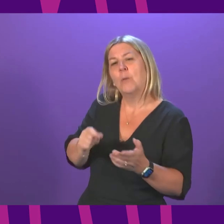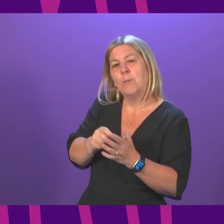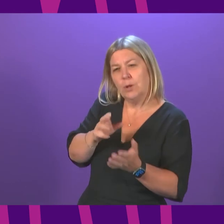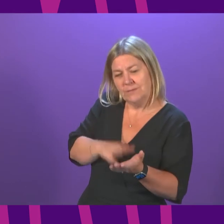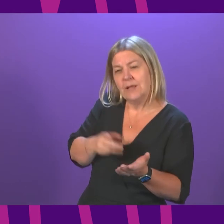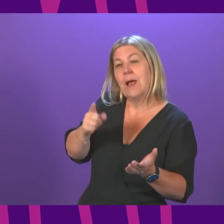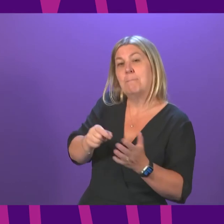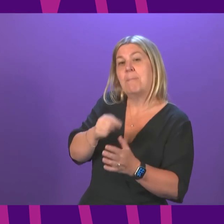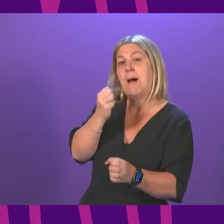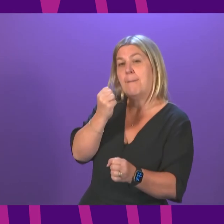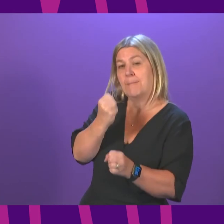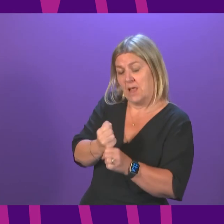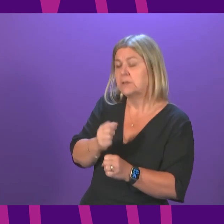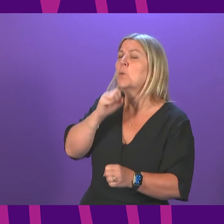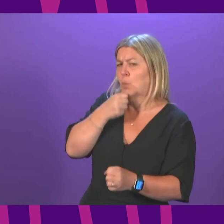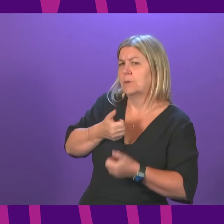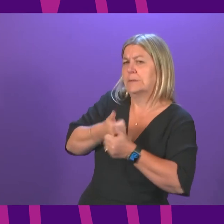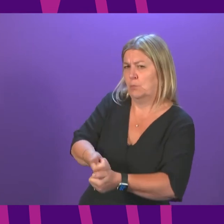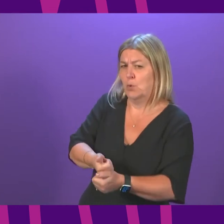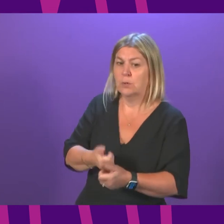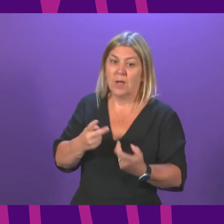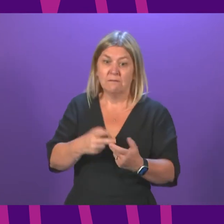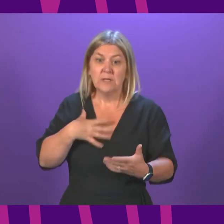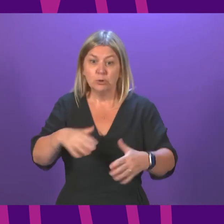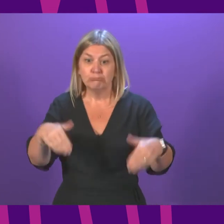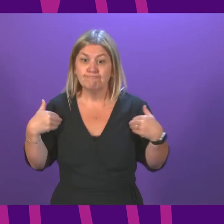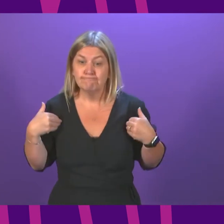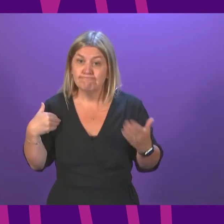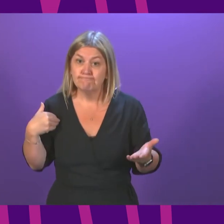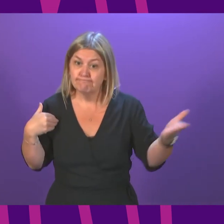I have just finished, but I will give way if I am allowed to do so.